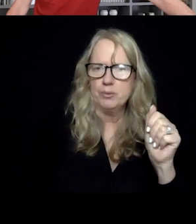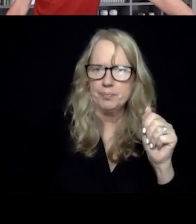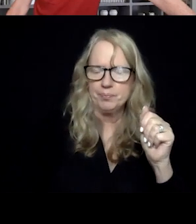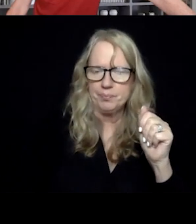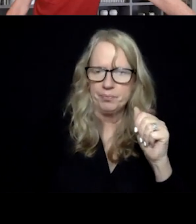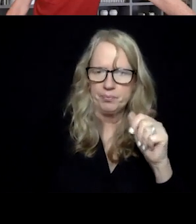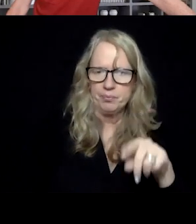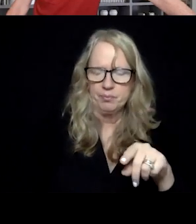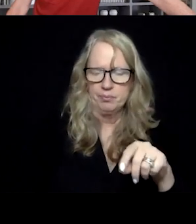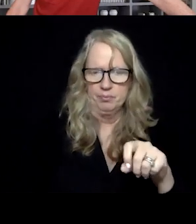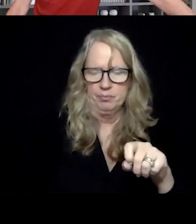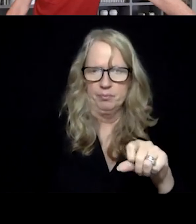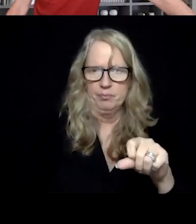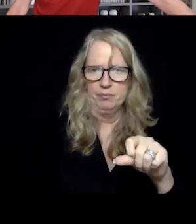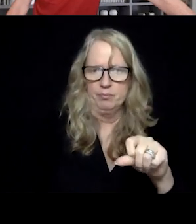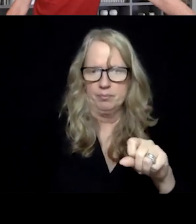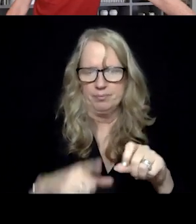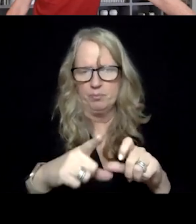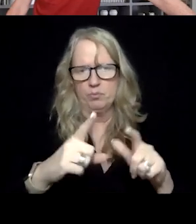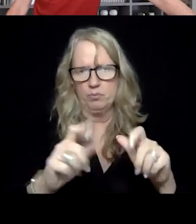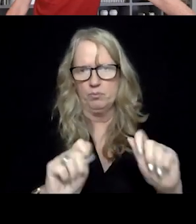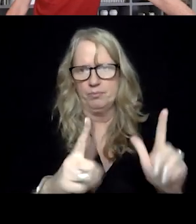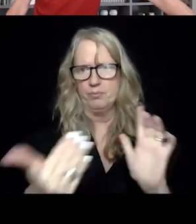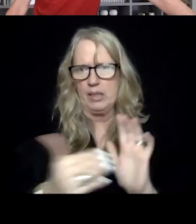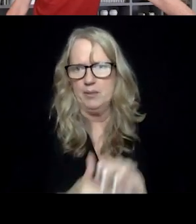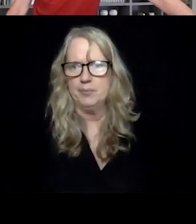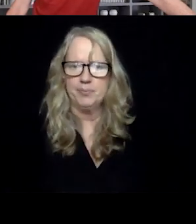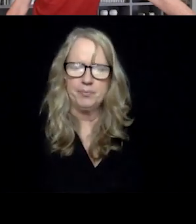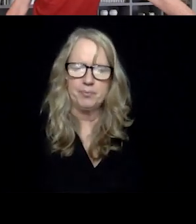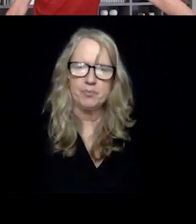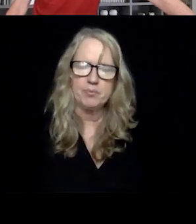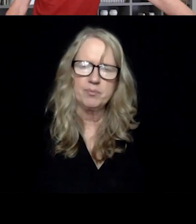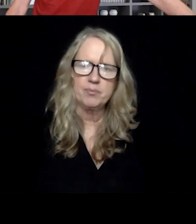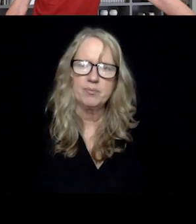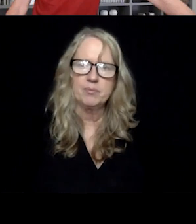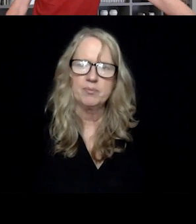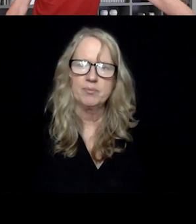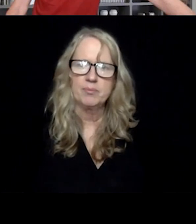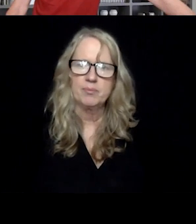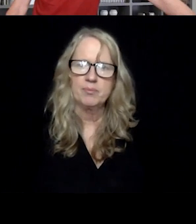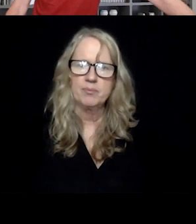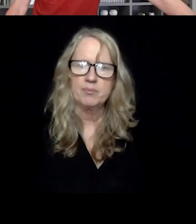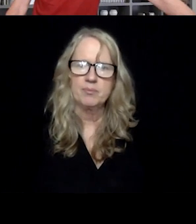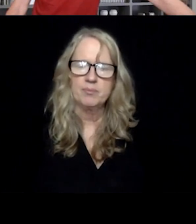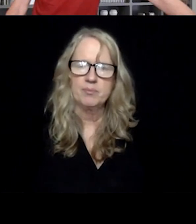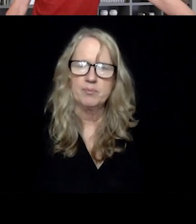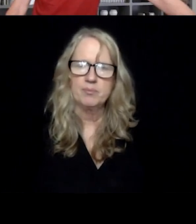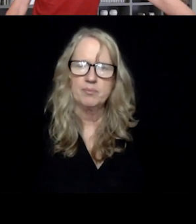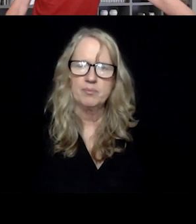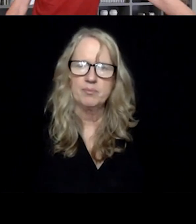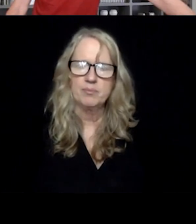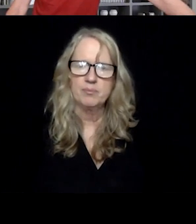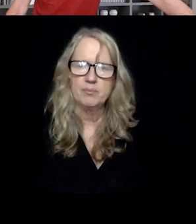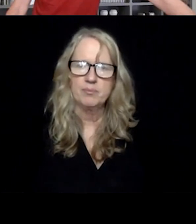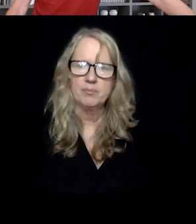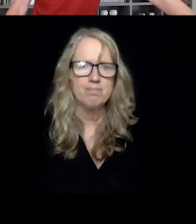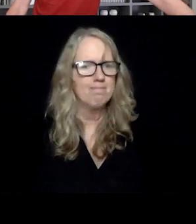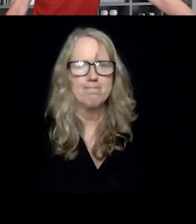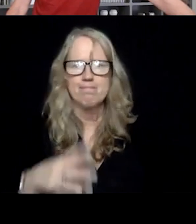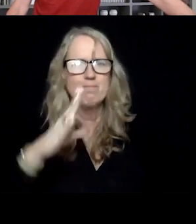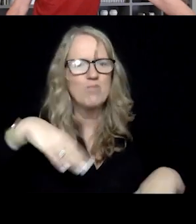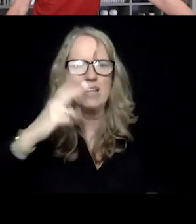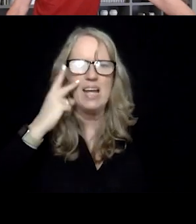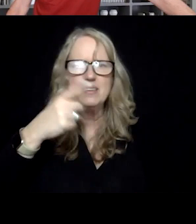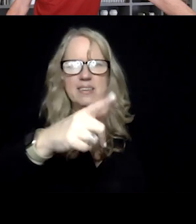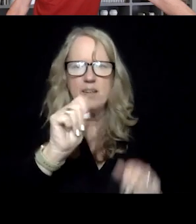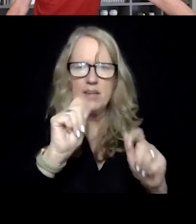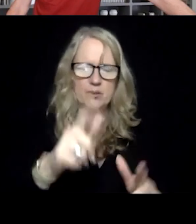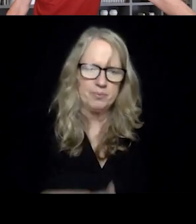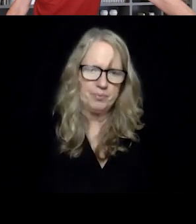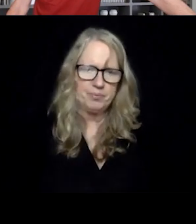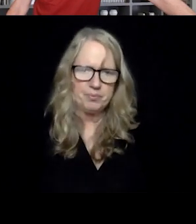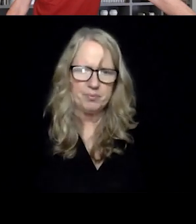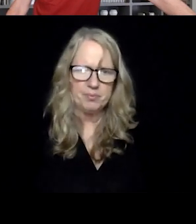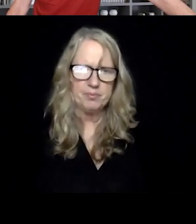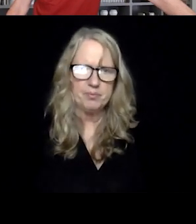TO BRING THAT SURVEY BACK UP. I'M NOT SEEING IT YET, KAREN.